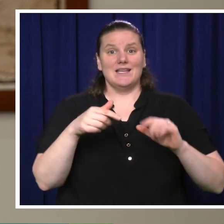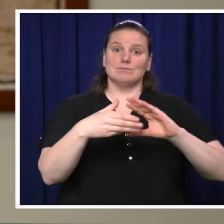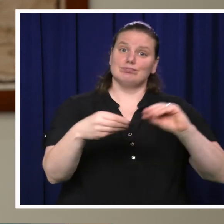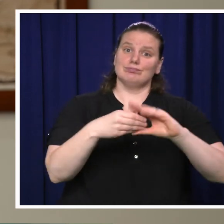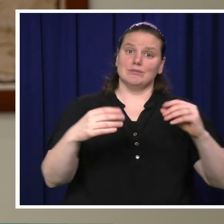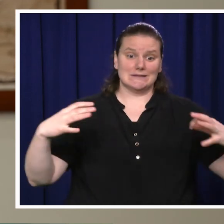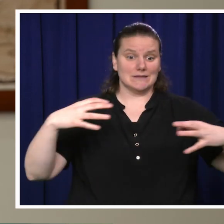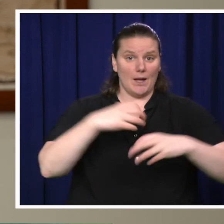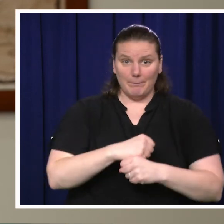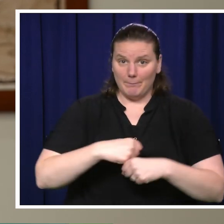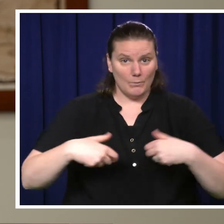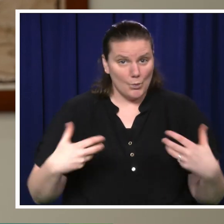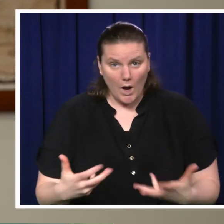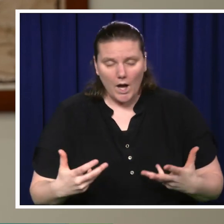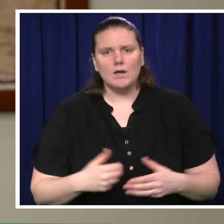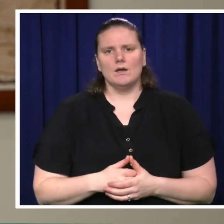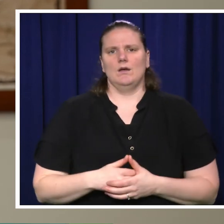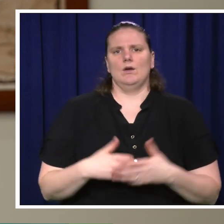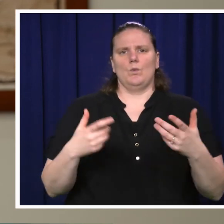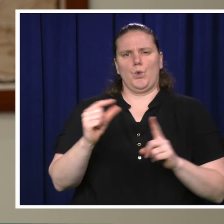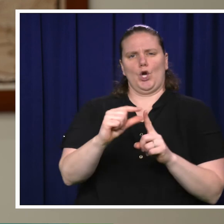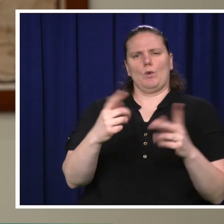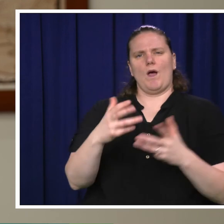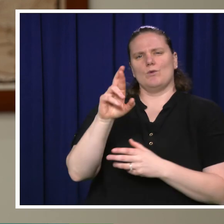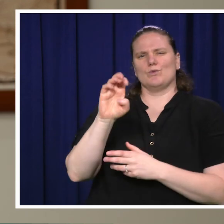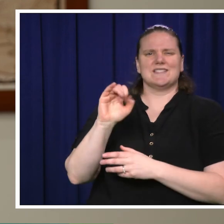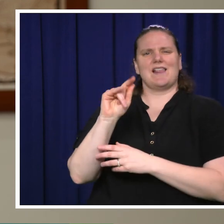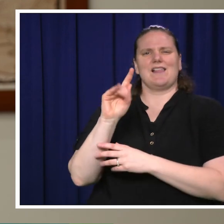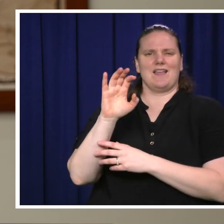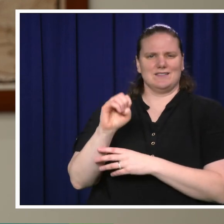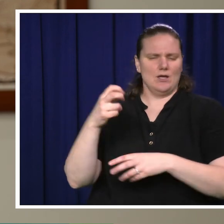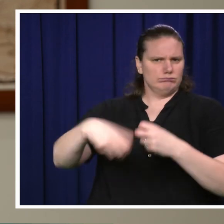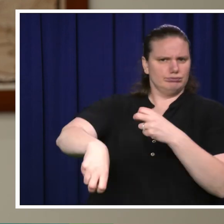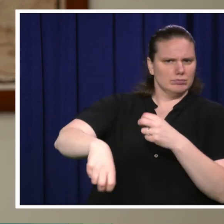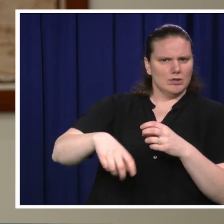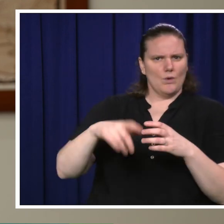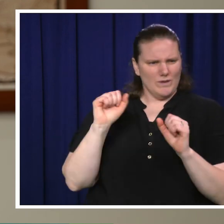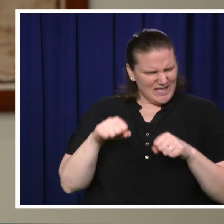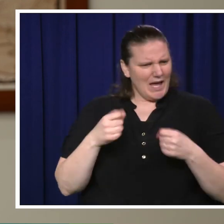If I had to sum this Data County address in one word right now, it would be resilient.